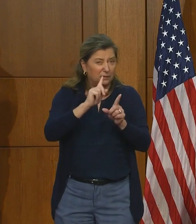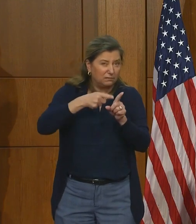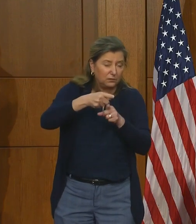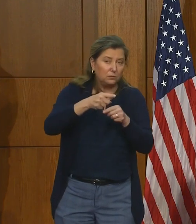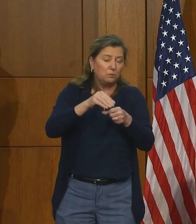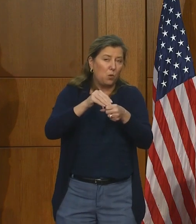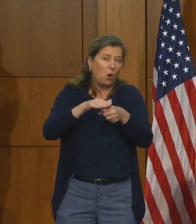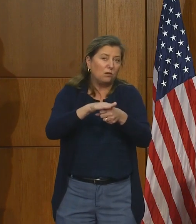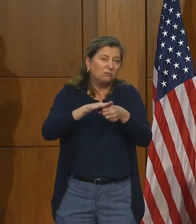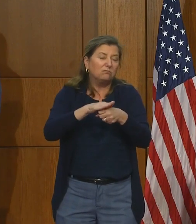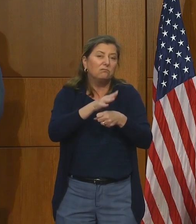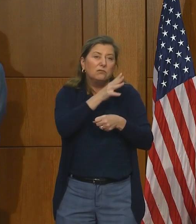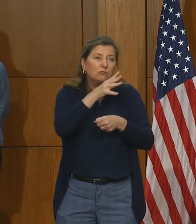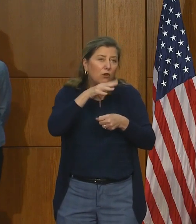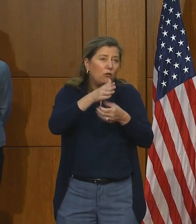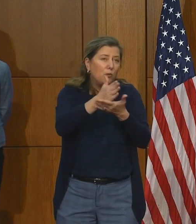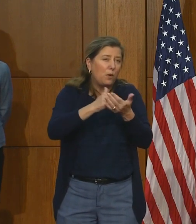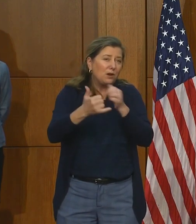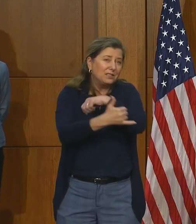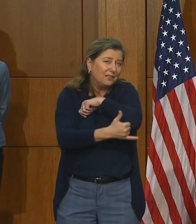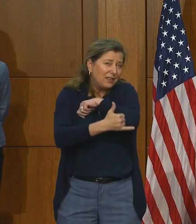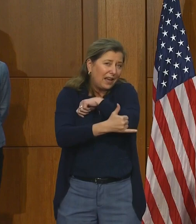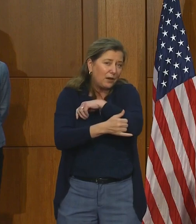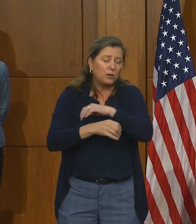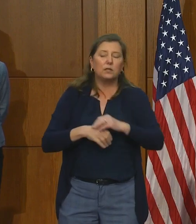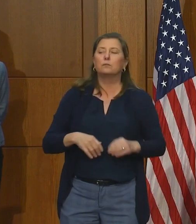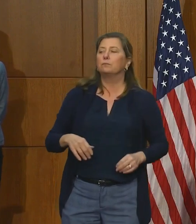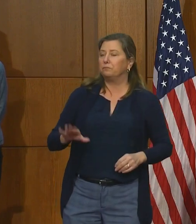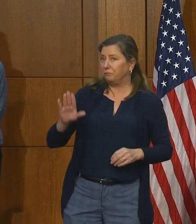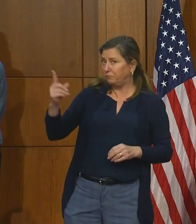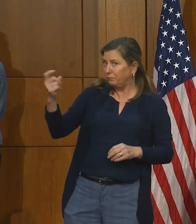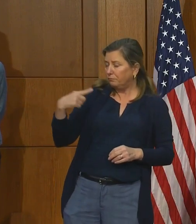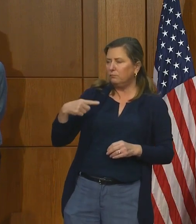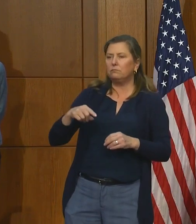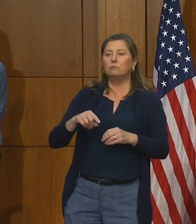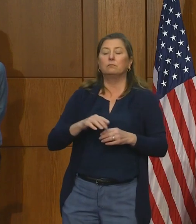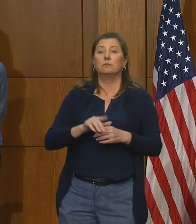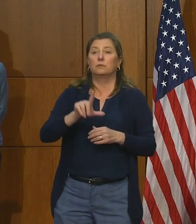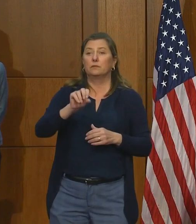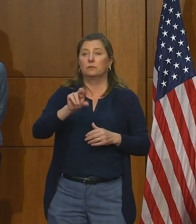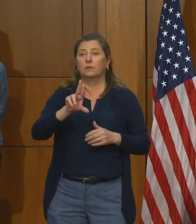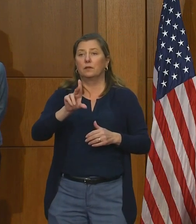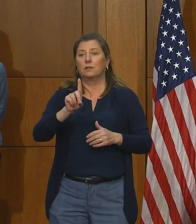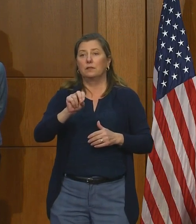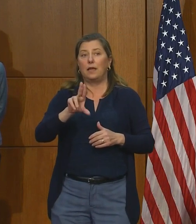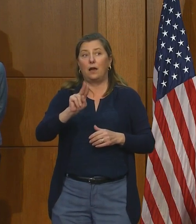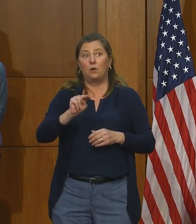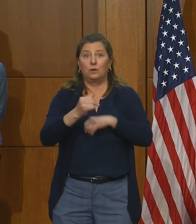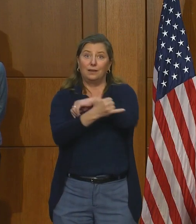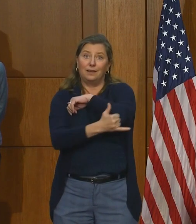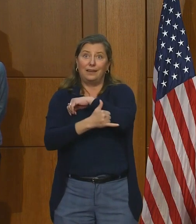AND HELPING YEAH THESE THESE RURAL PARTS OF THE COUNTIES THE